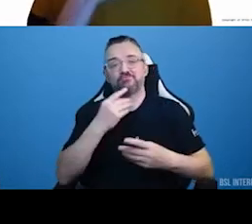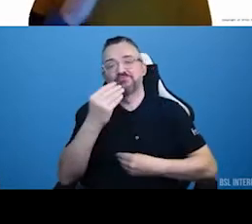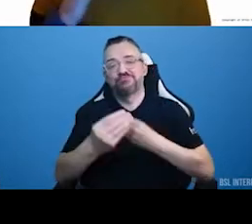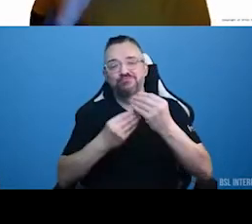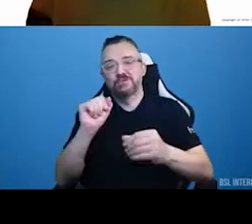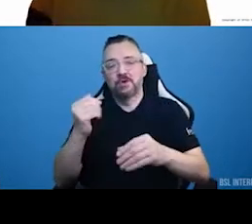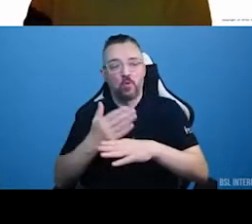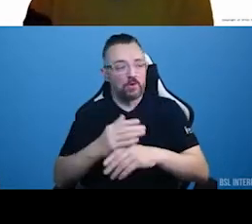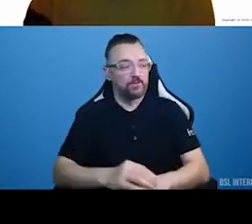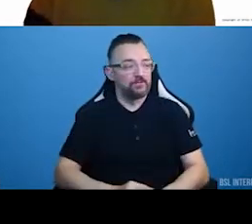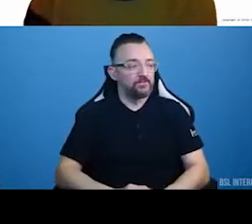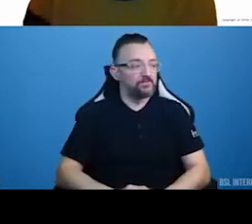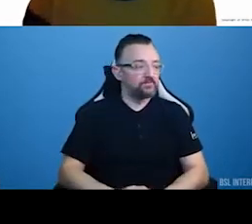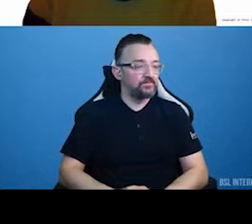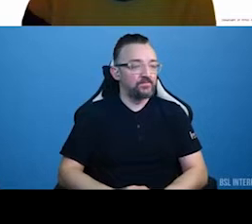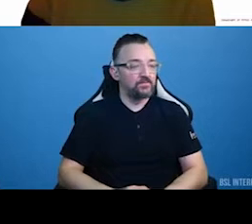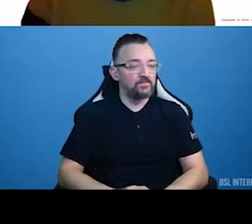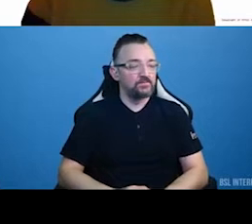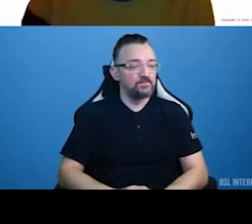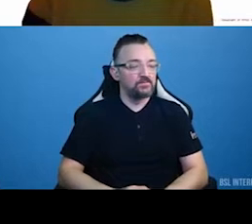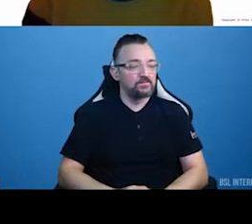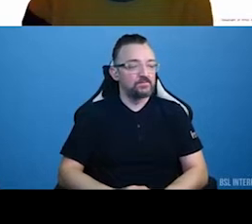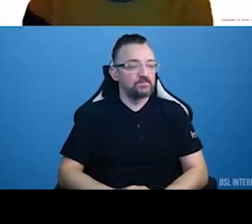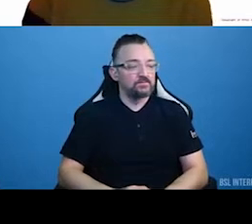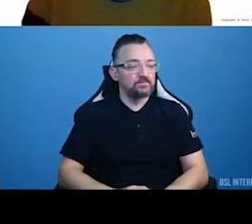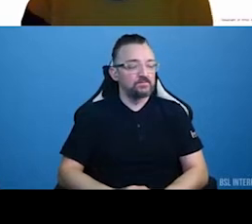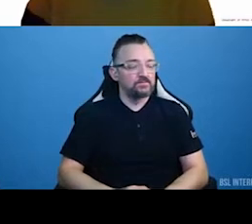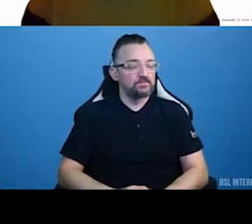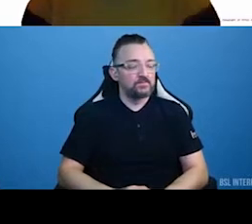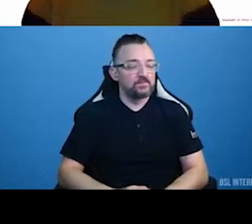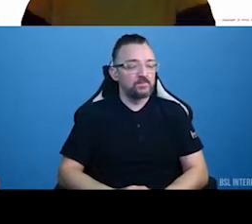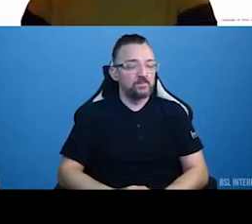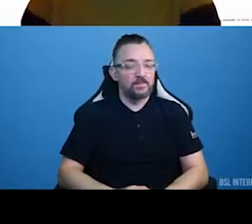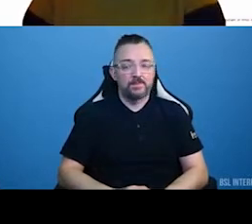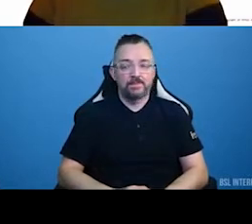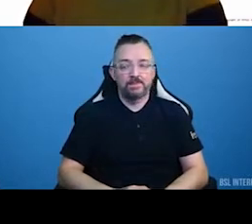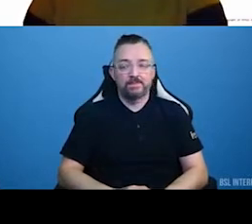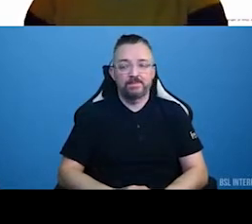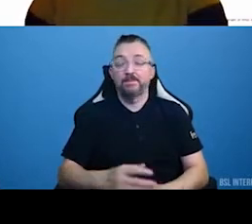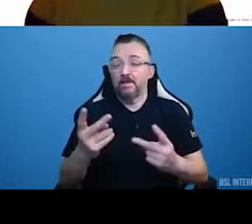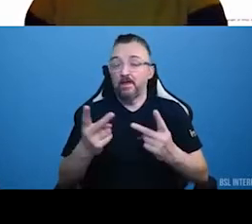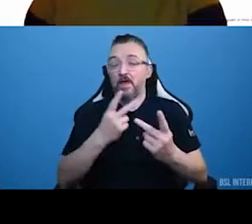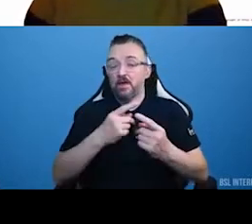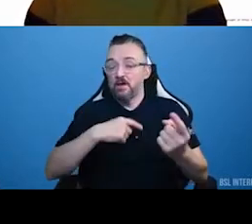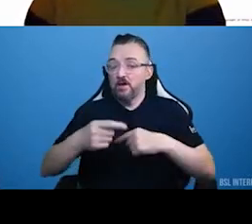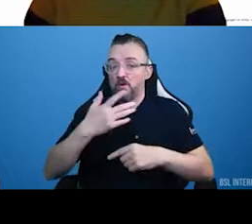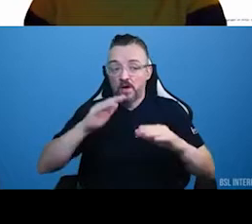And then just finally, just wanted to touch on another. We very much wanted to focus on creativity